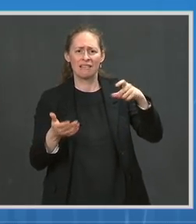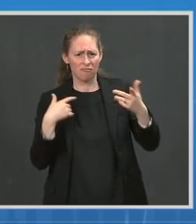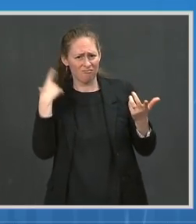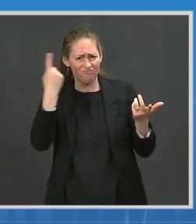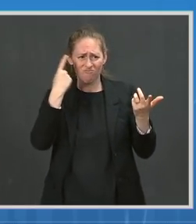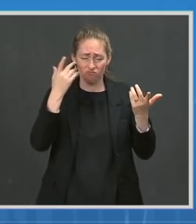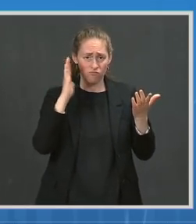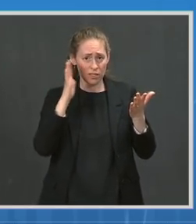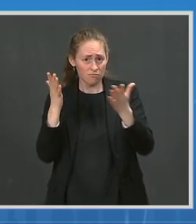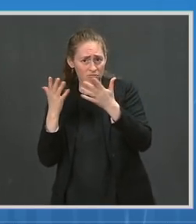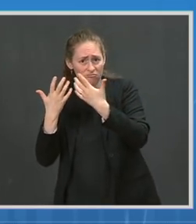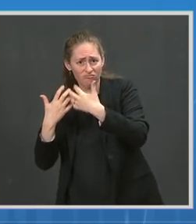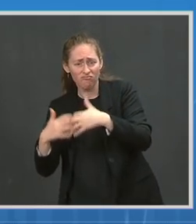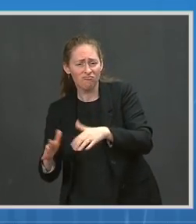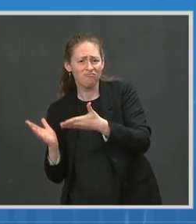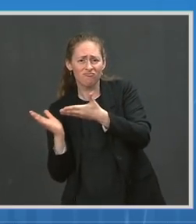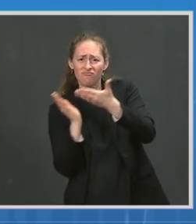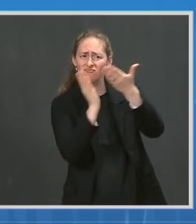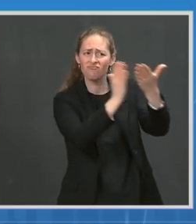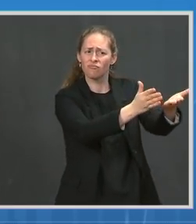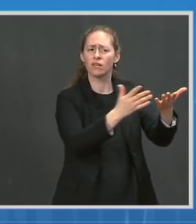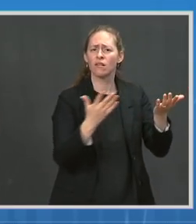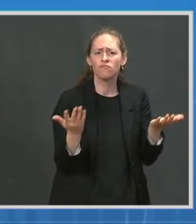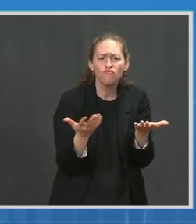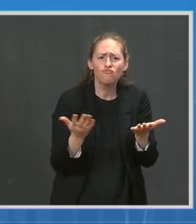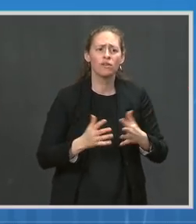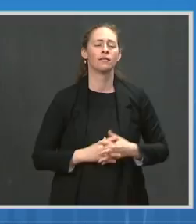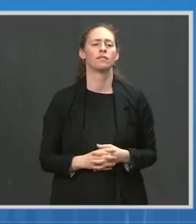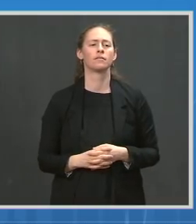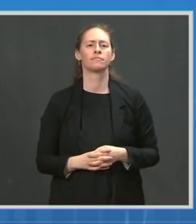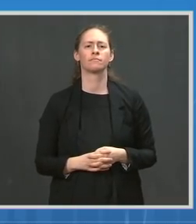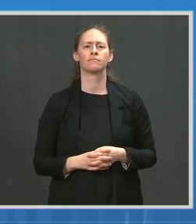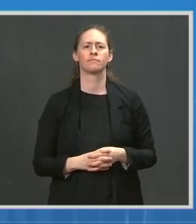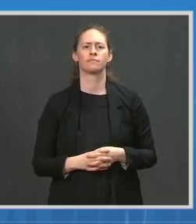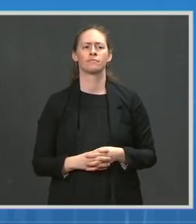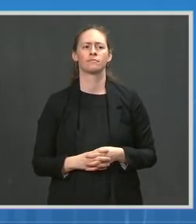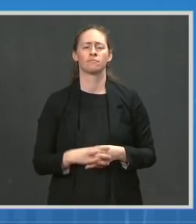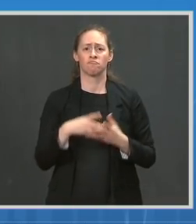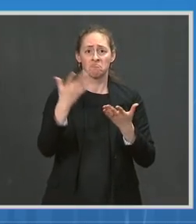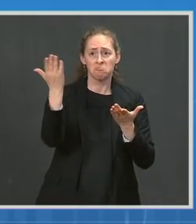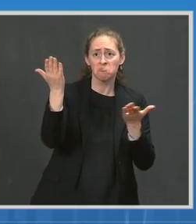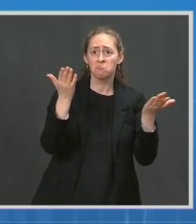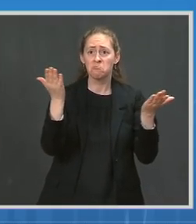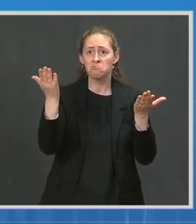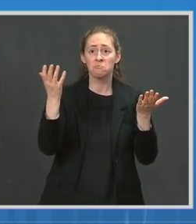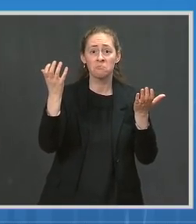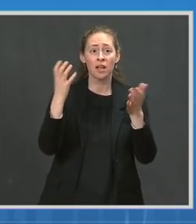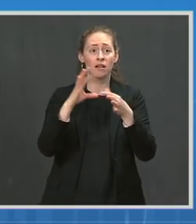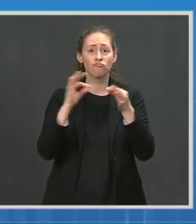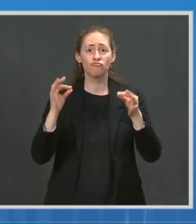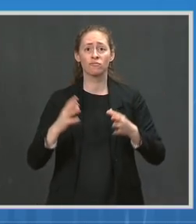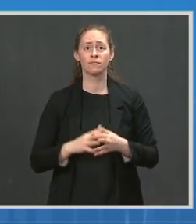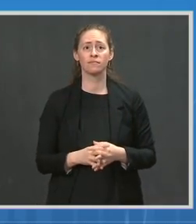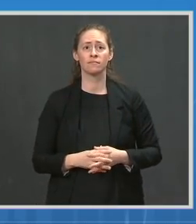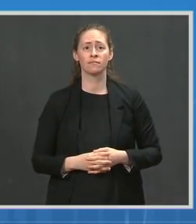Mr. Slavitt: So, Dr. Fauci, I don't know if you have a response or any details, or otherwise, I may — Dr. Fauci: You know, Andy, I don't.